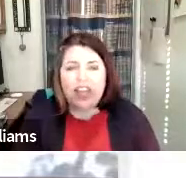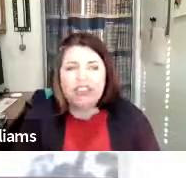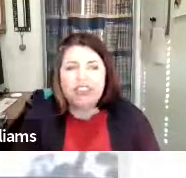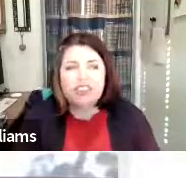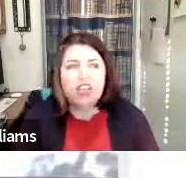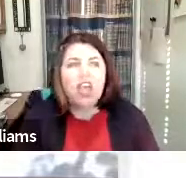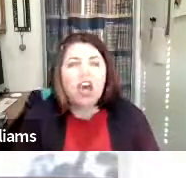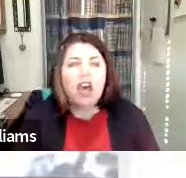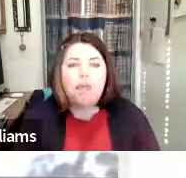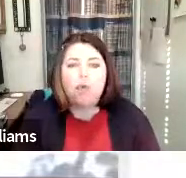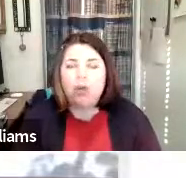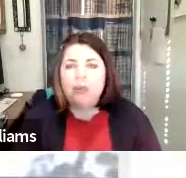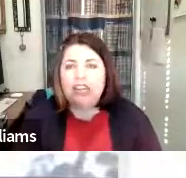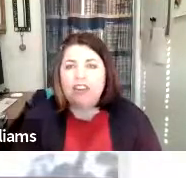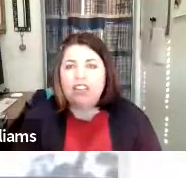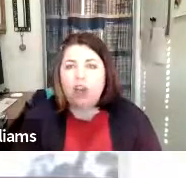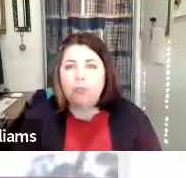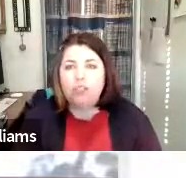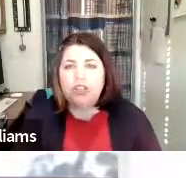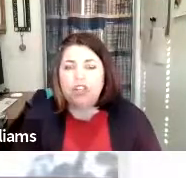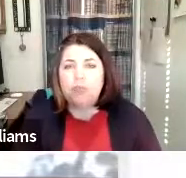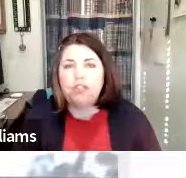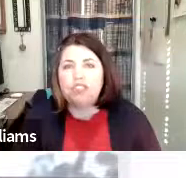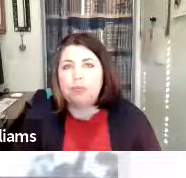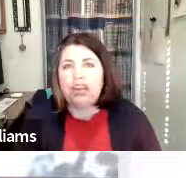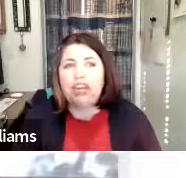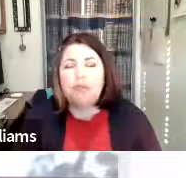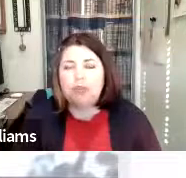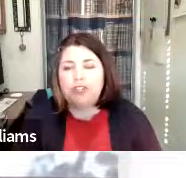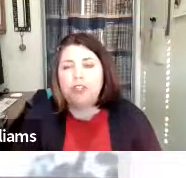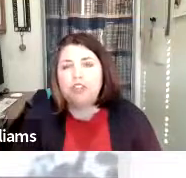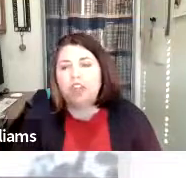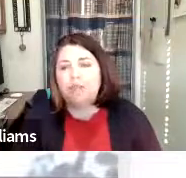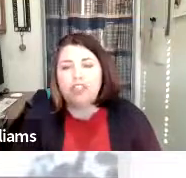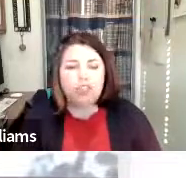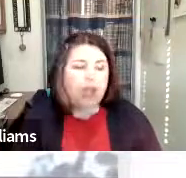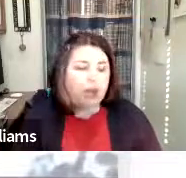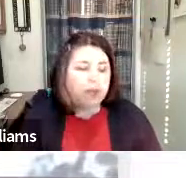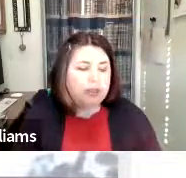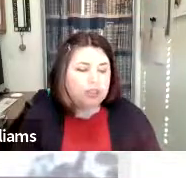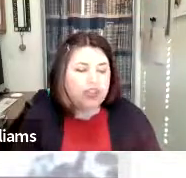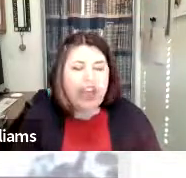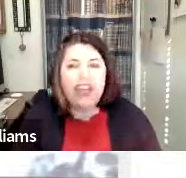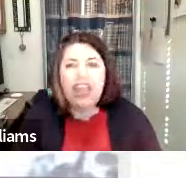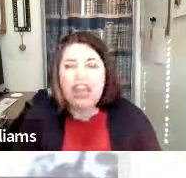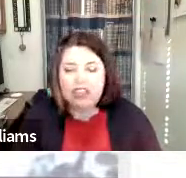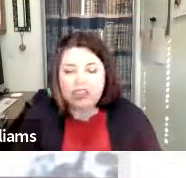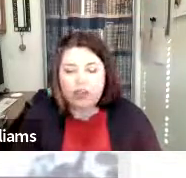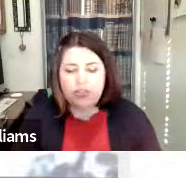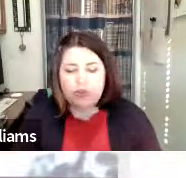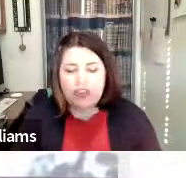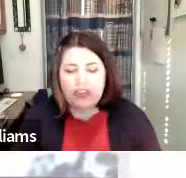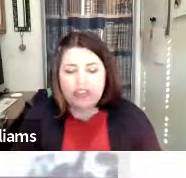classes will be given the opportunity to participate in professional development to help them do that. And so some of the things